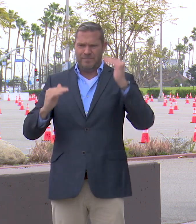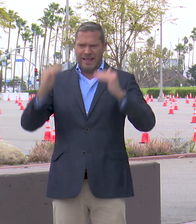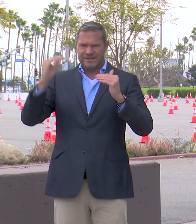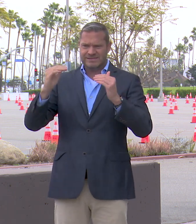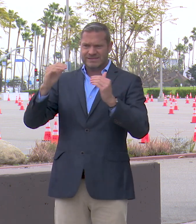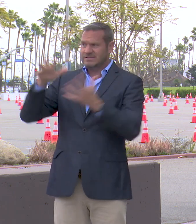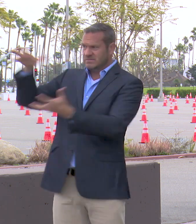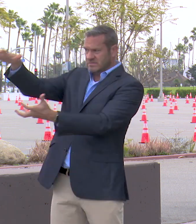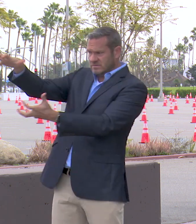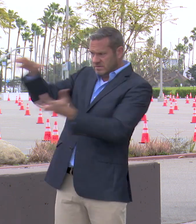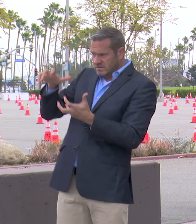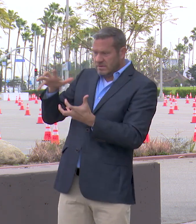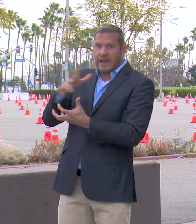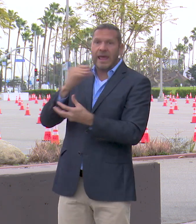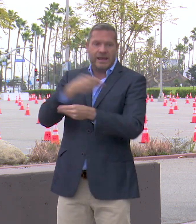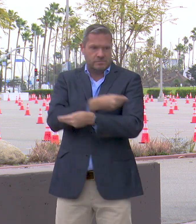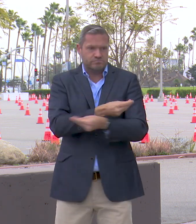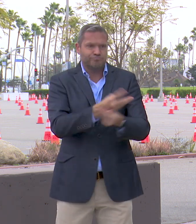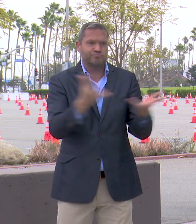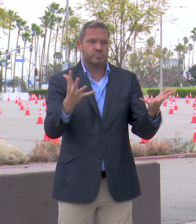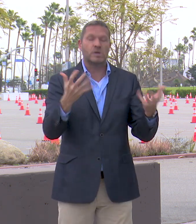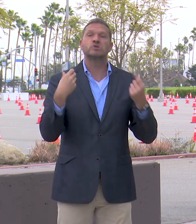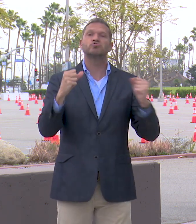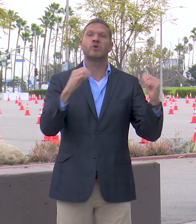sure we're taking an equitable approach.